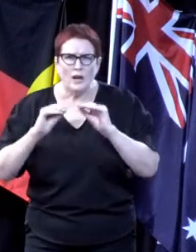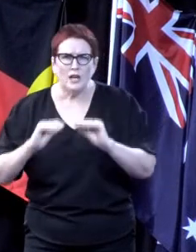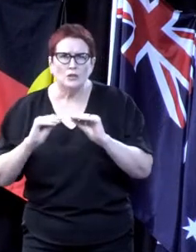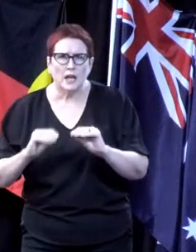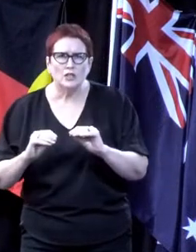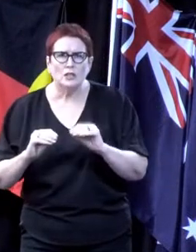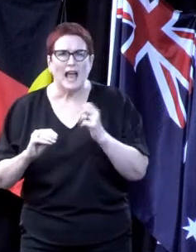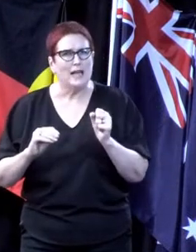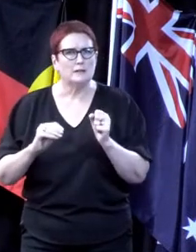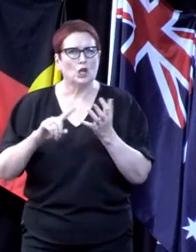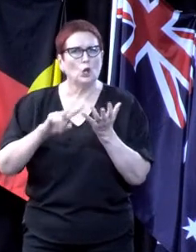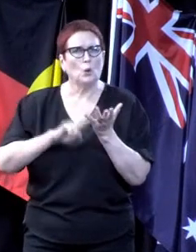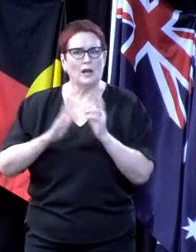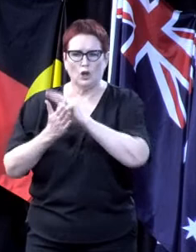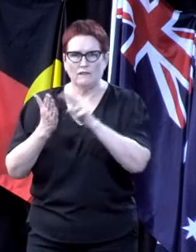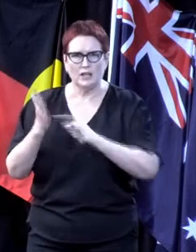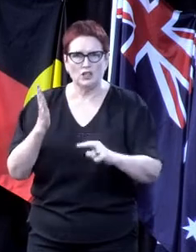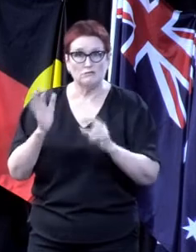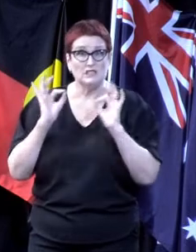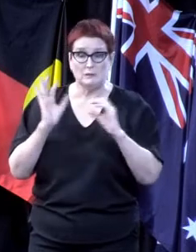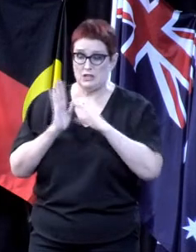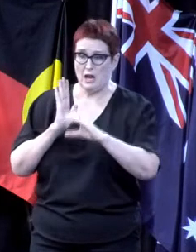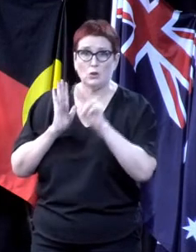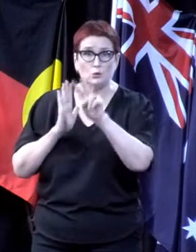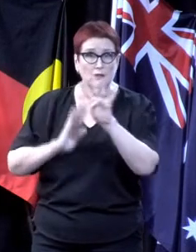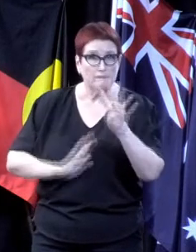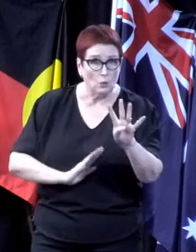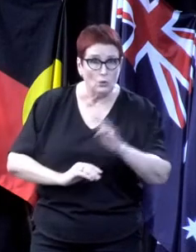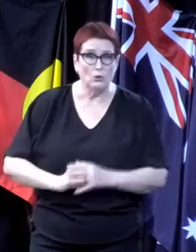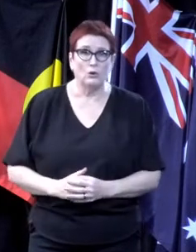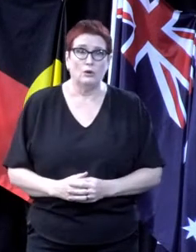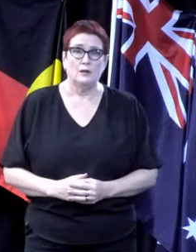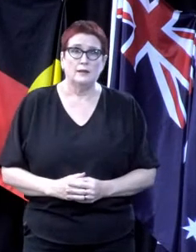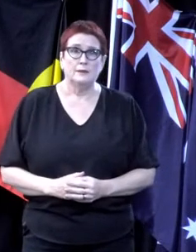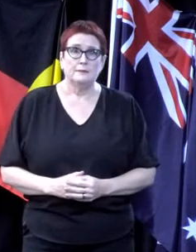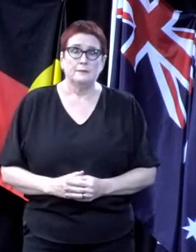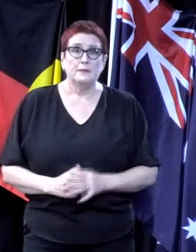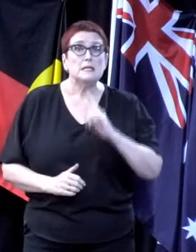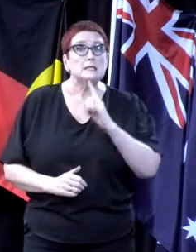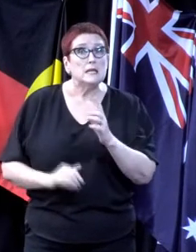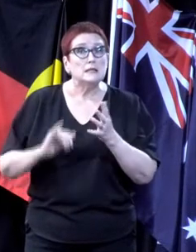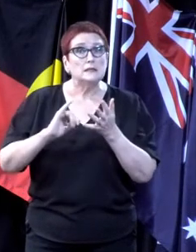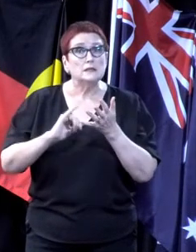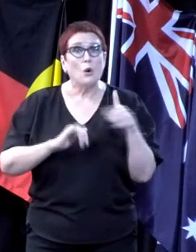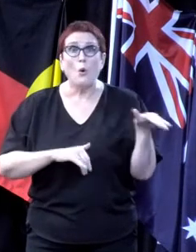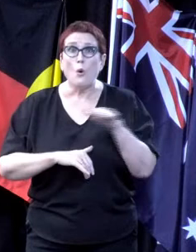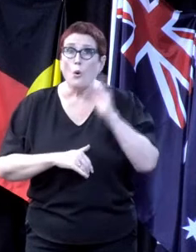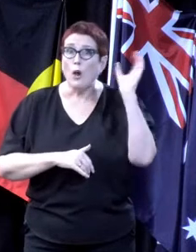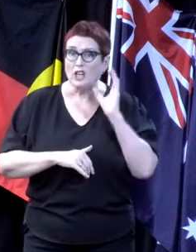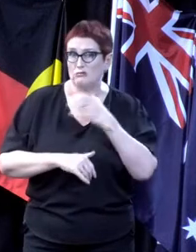the Convention. Article 24 of the Convention obliges state parties, including Australia,